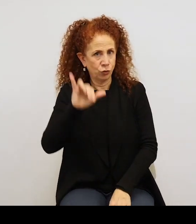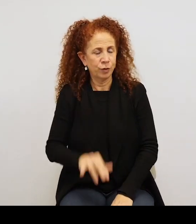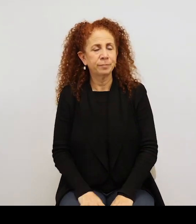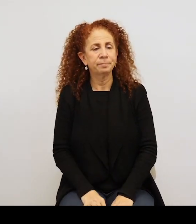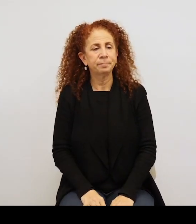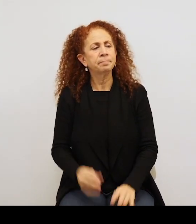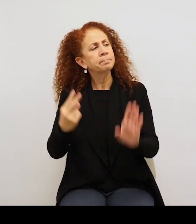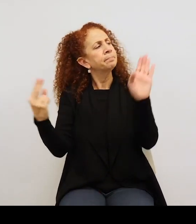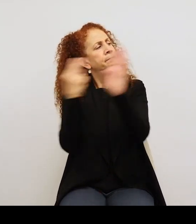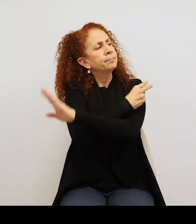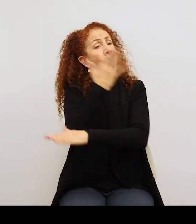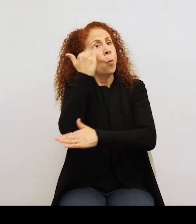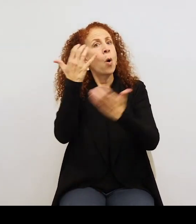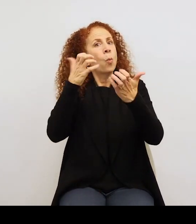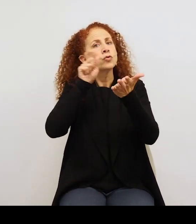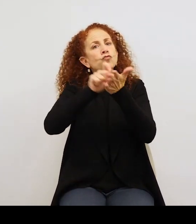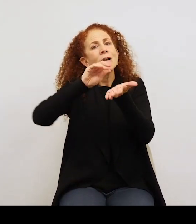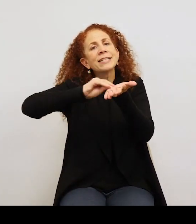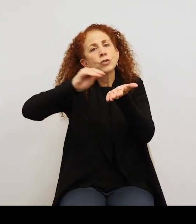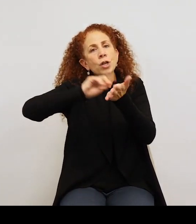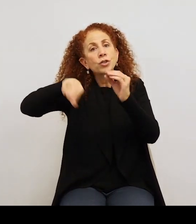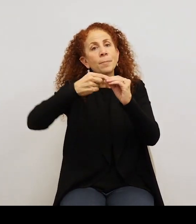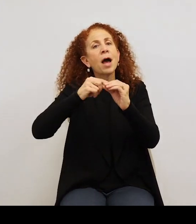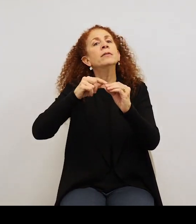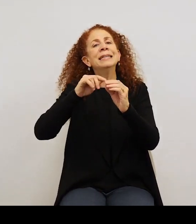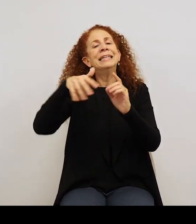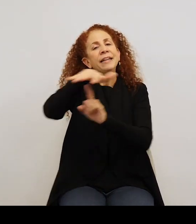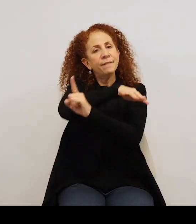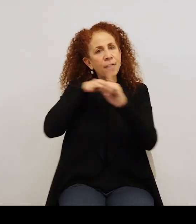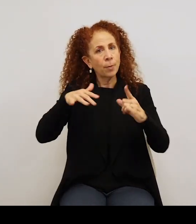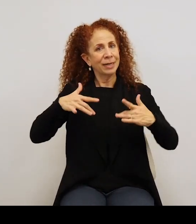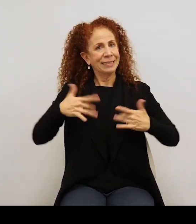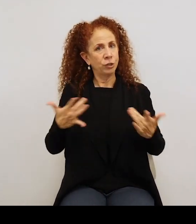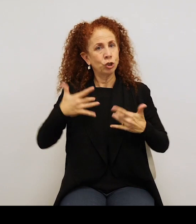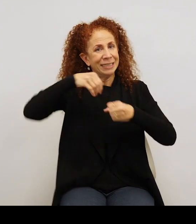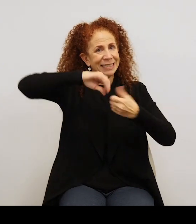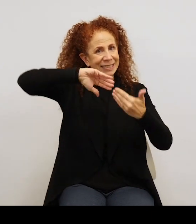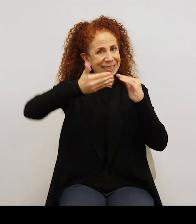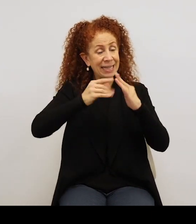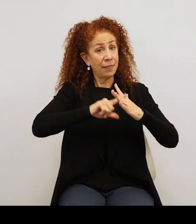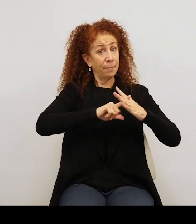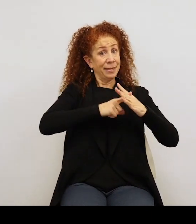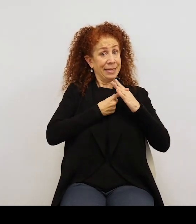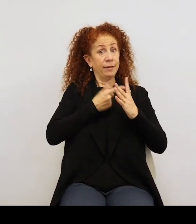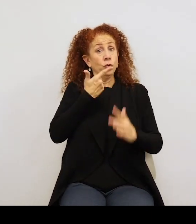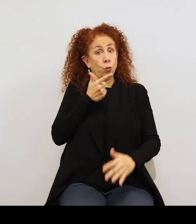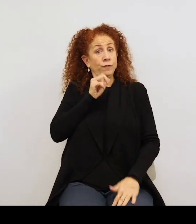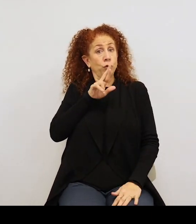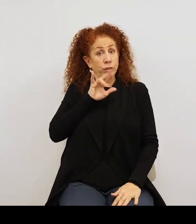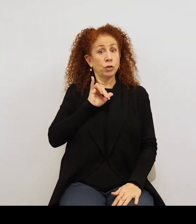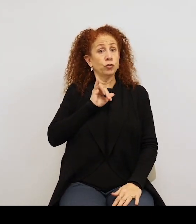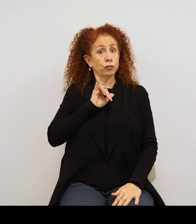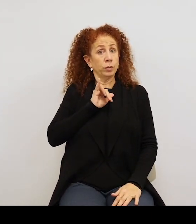She wants to write her dissertation about the environmental conditions of cities at the beginning of the 21st century